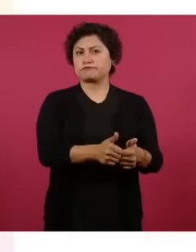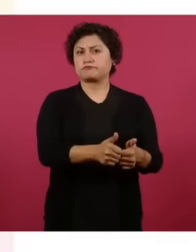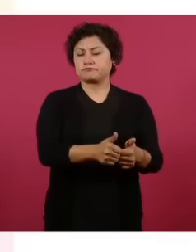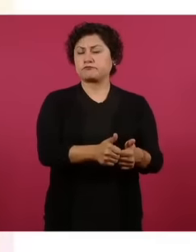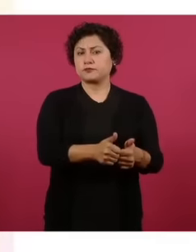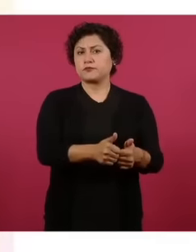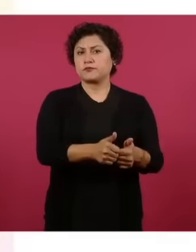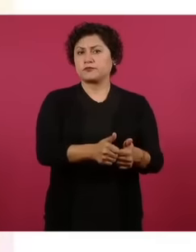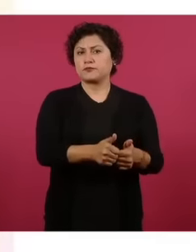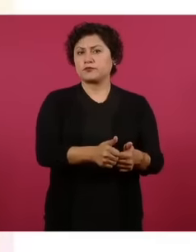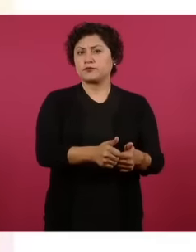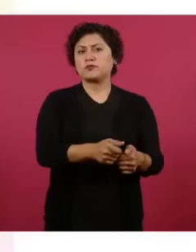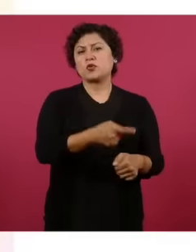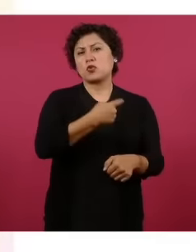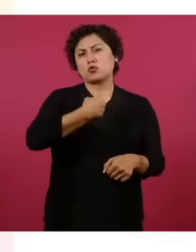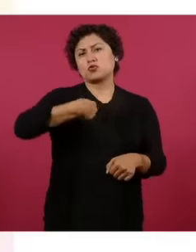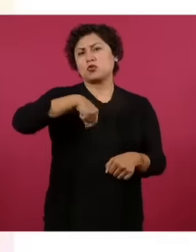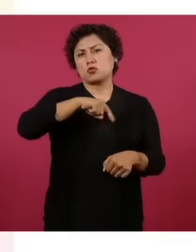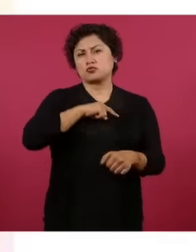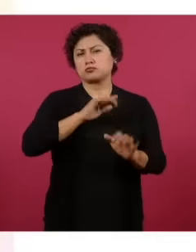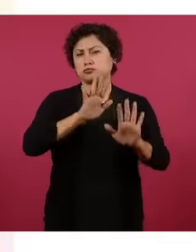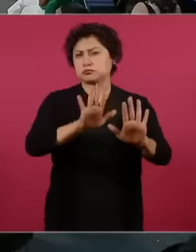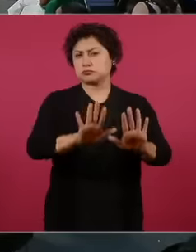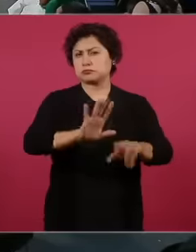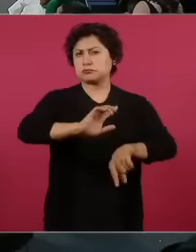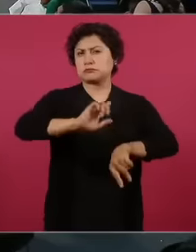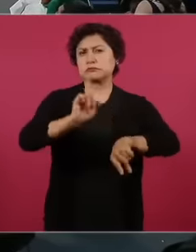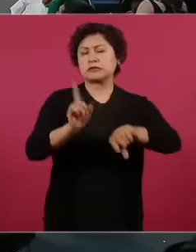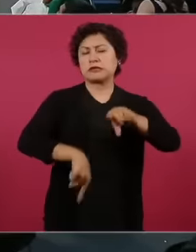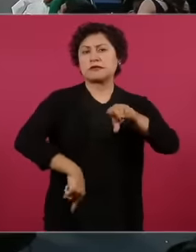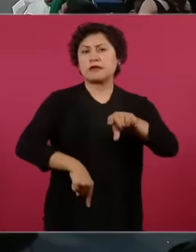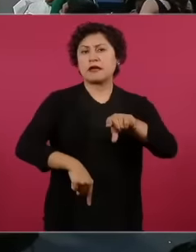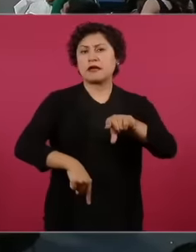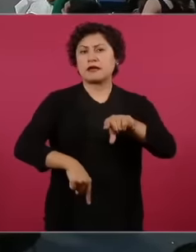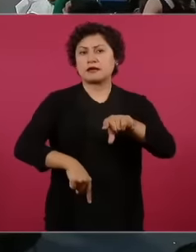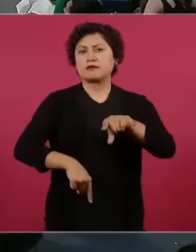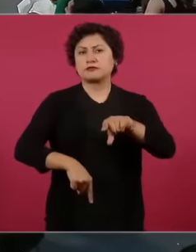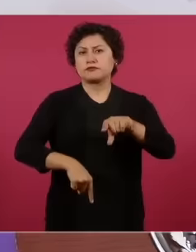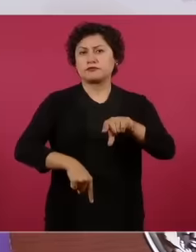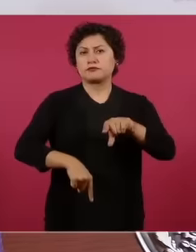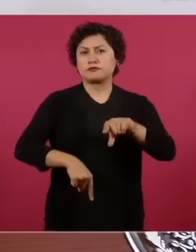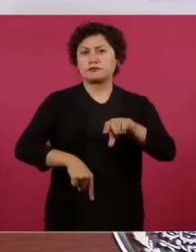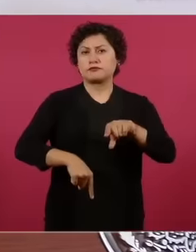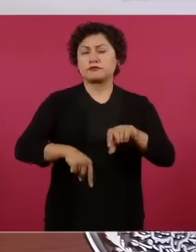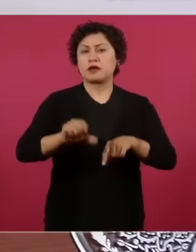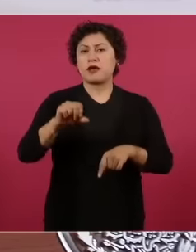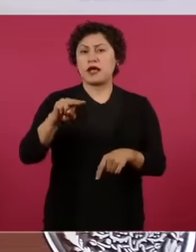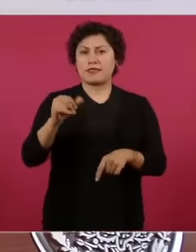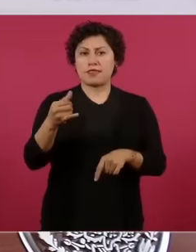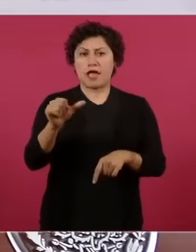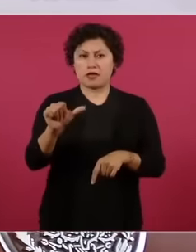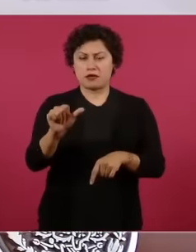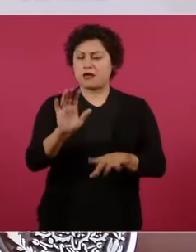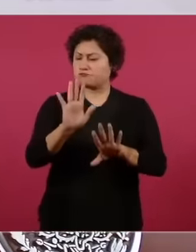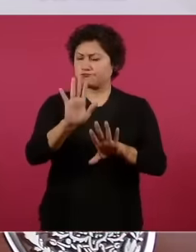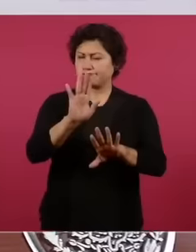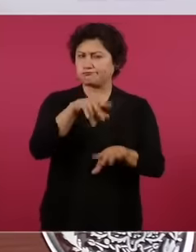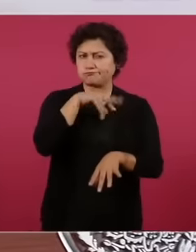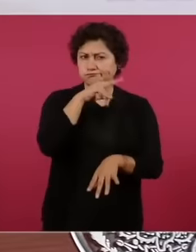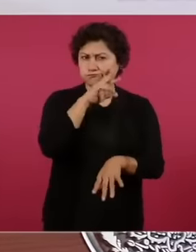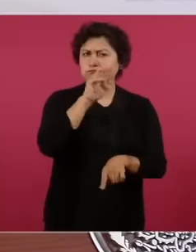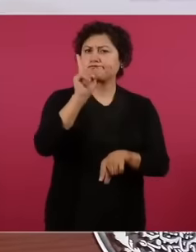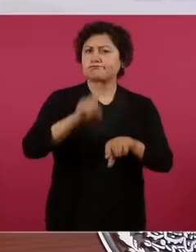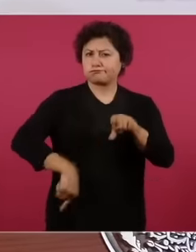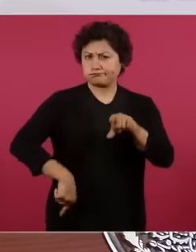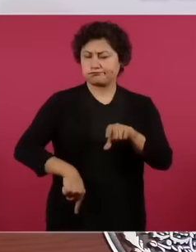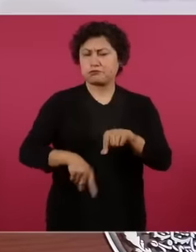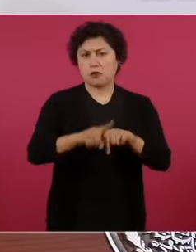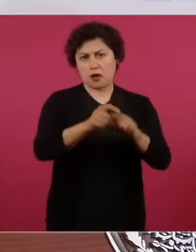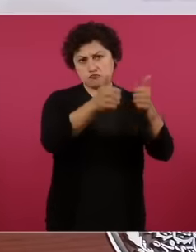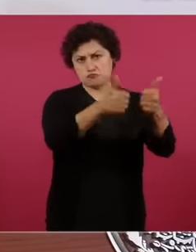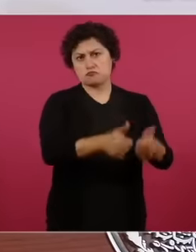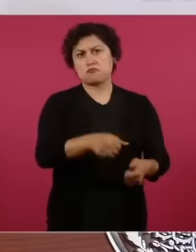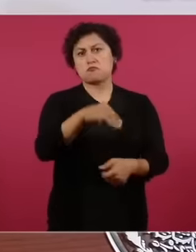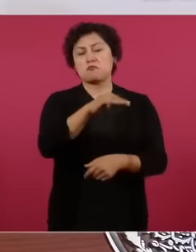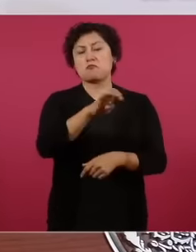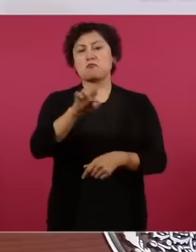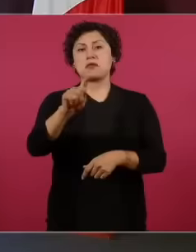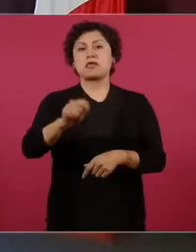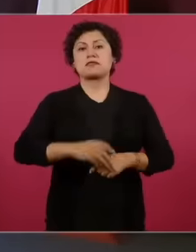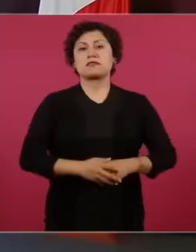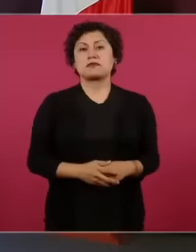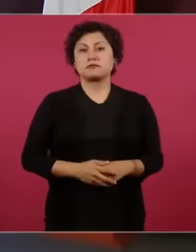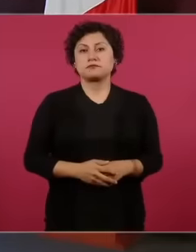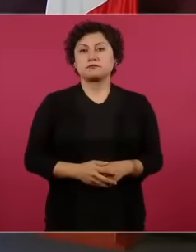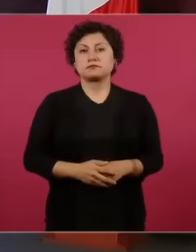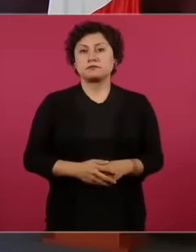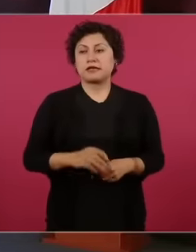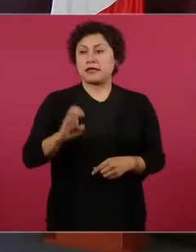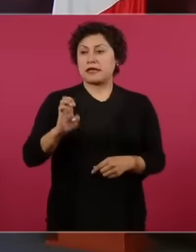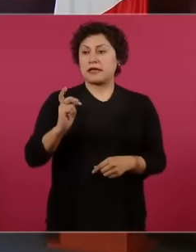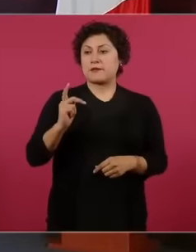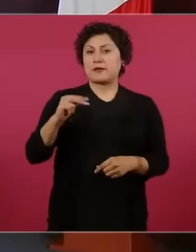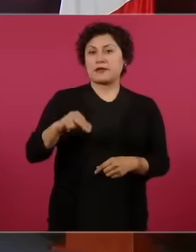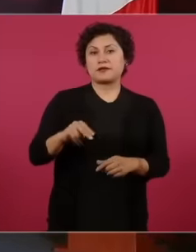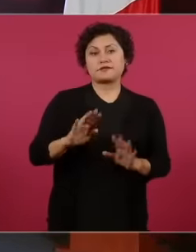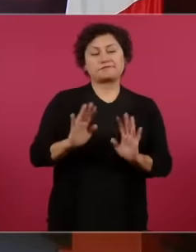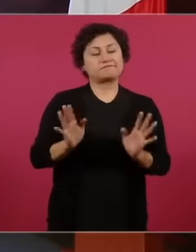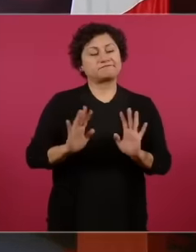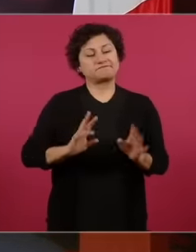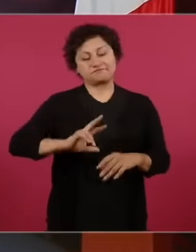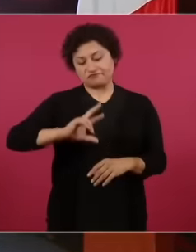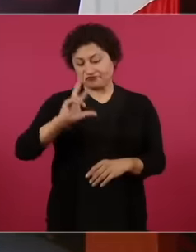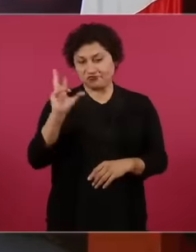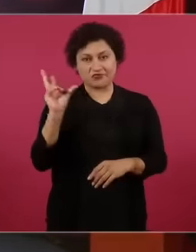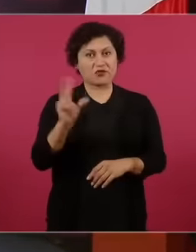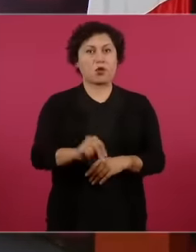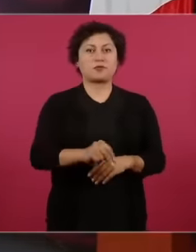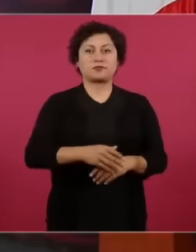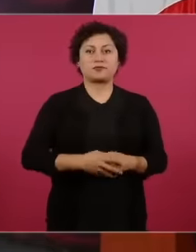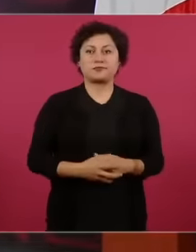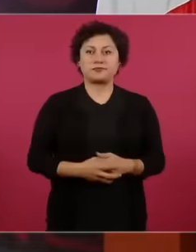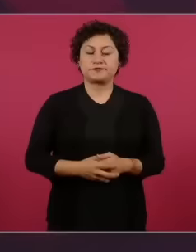to Ricardo Anaya and President